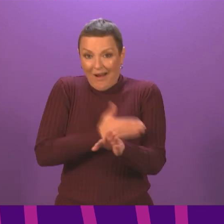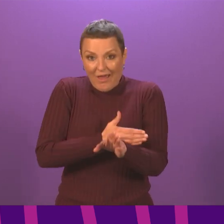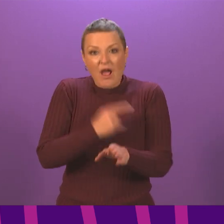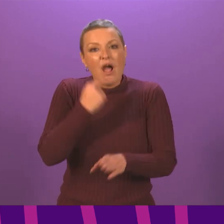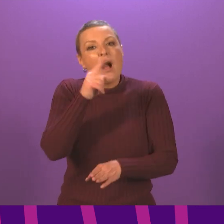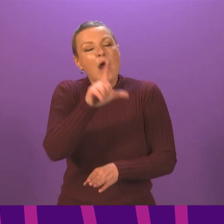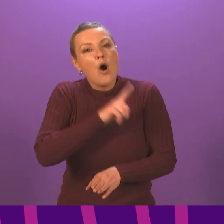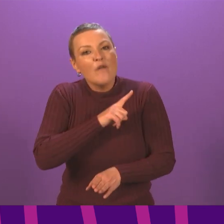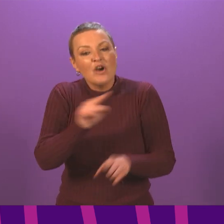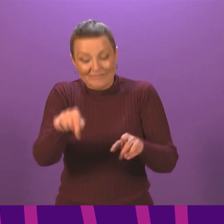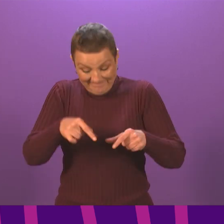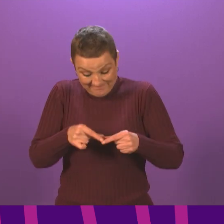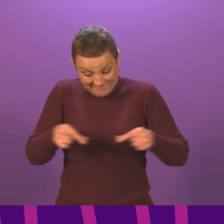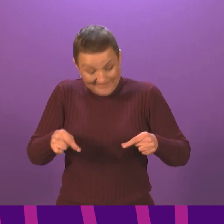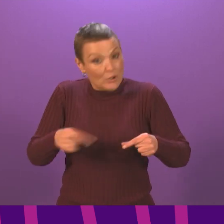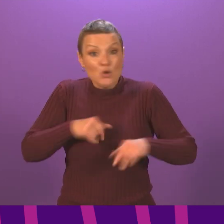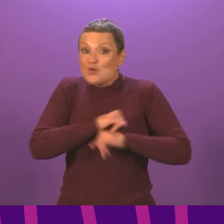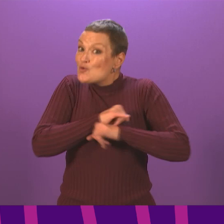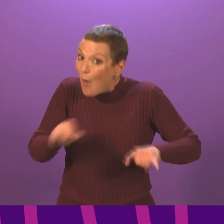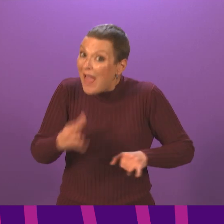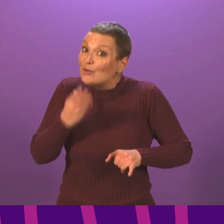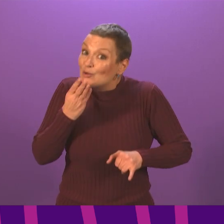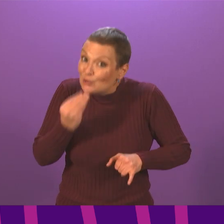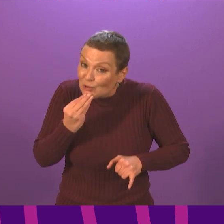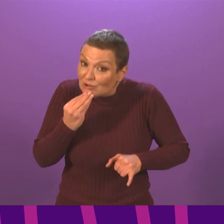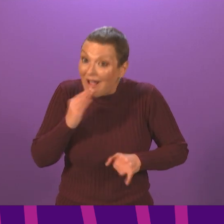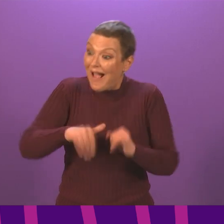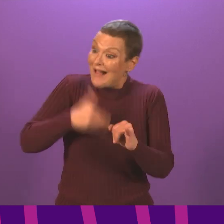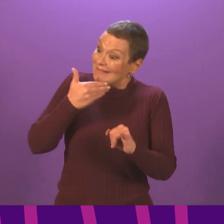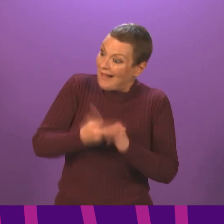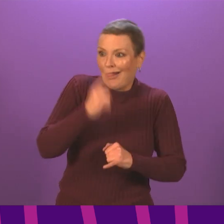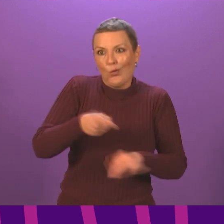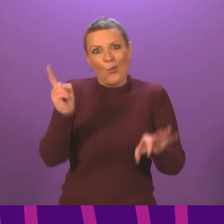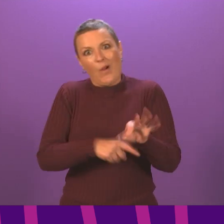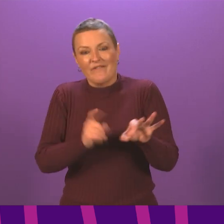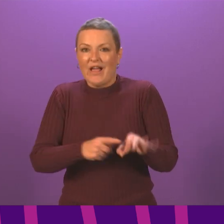to Ms Lennon about the authorisation of the non-clinical use of lateral flow tests. That